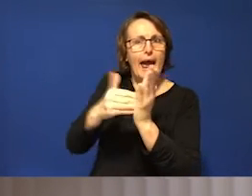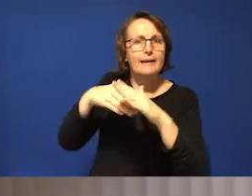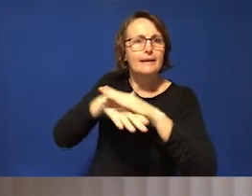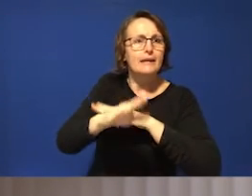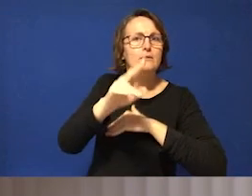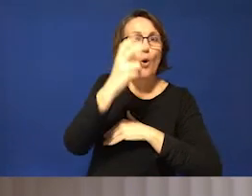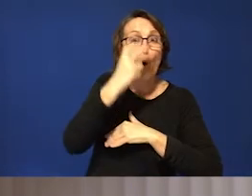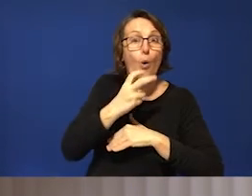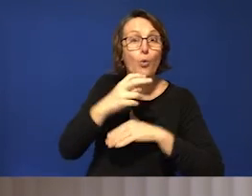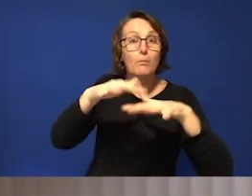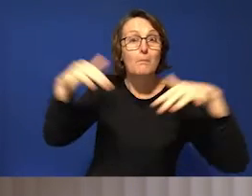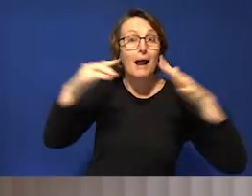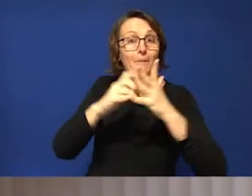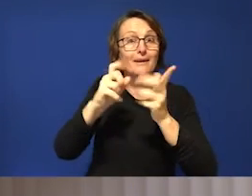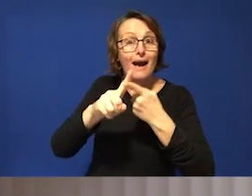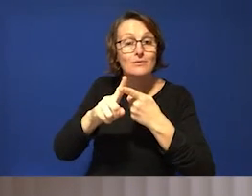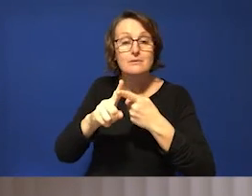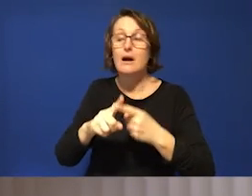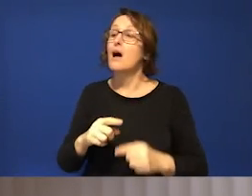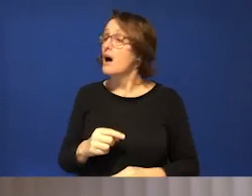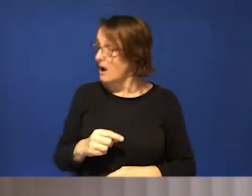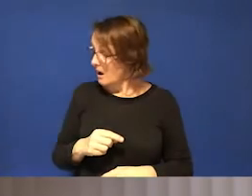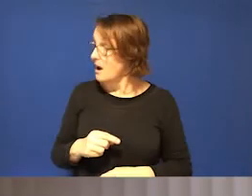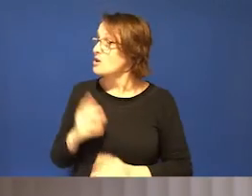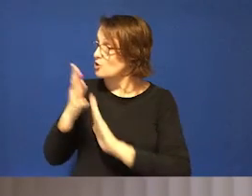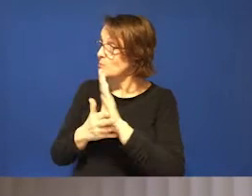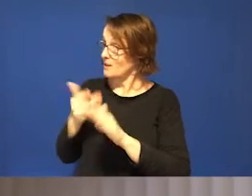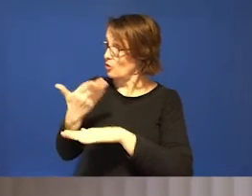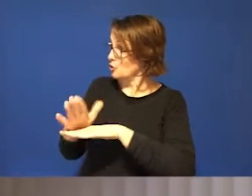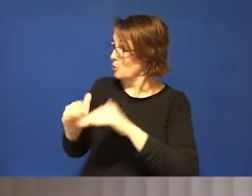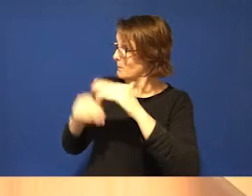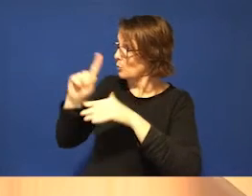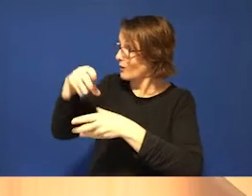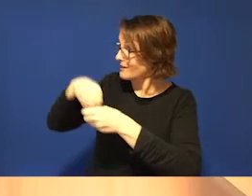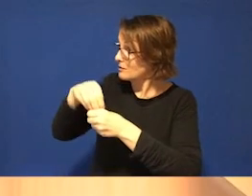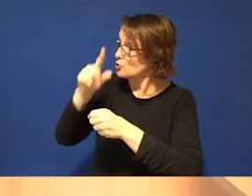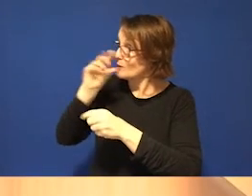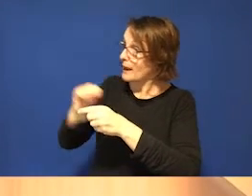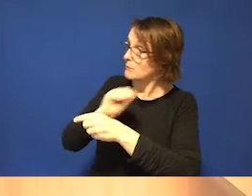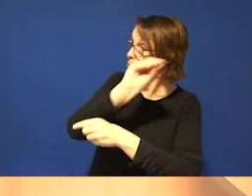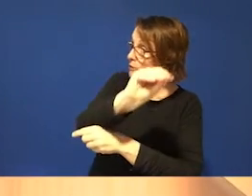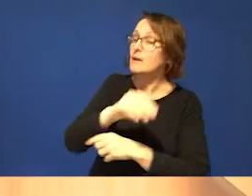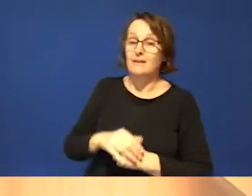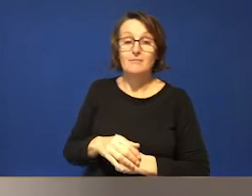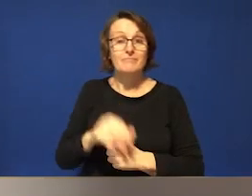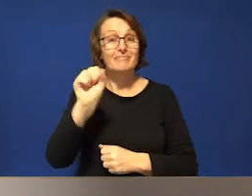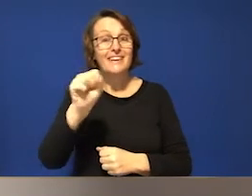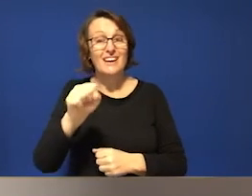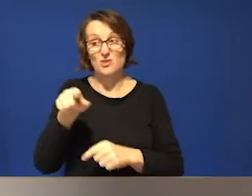So there's a lot of that that's moving across. So you're able to take lessons from here. Yeah. This was really used as a way of modernizing